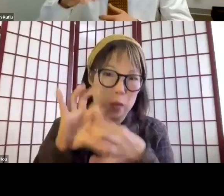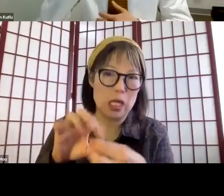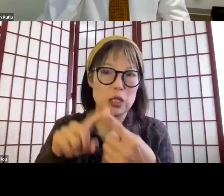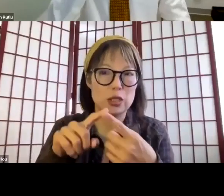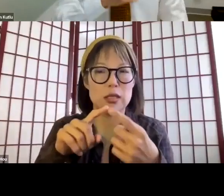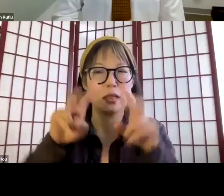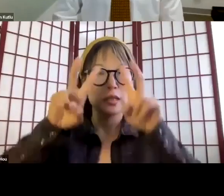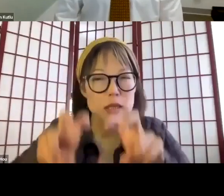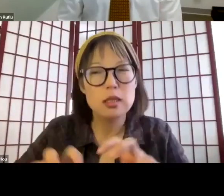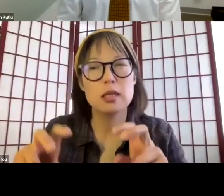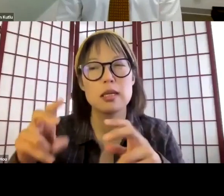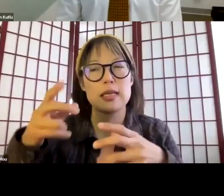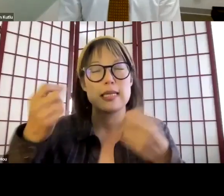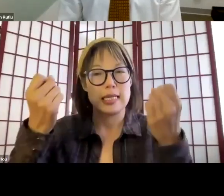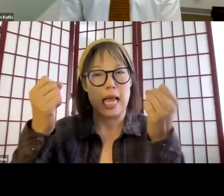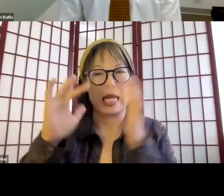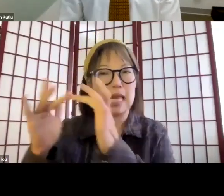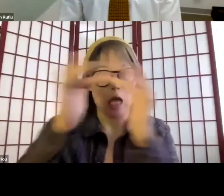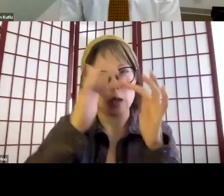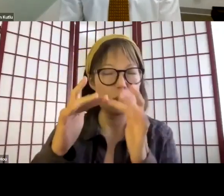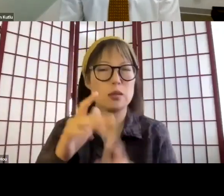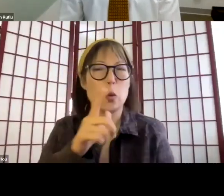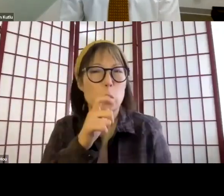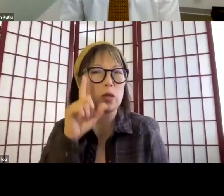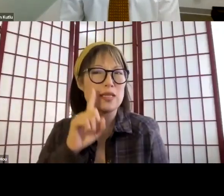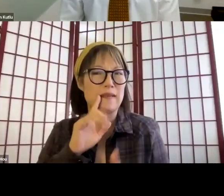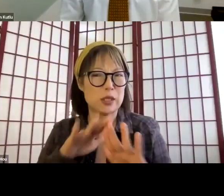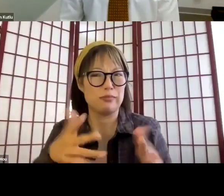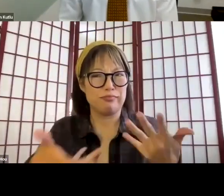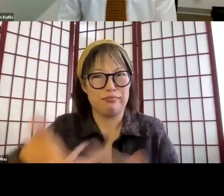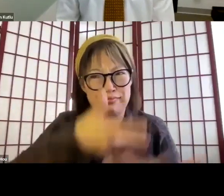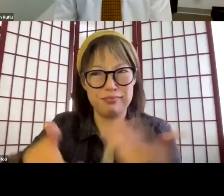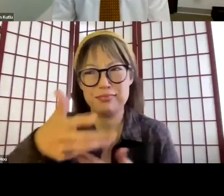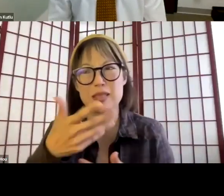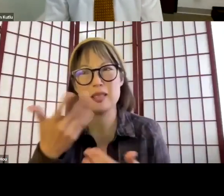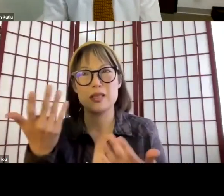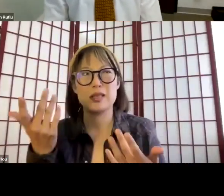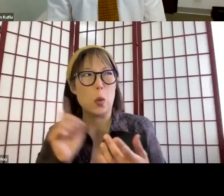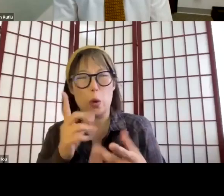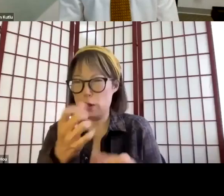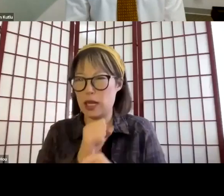And you're right, related to analysis of sign language networks, who deaf children are interacting with,